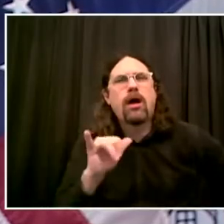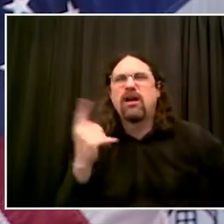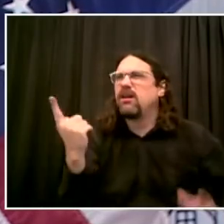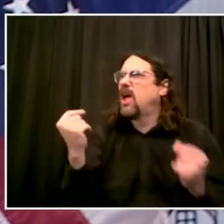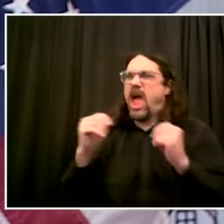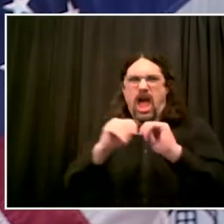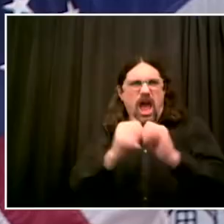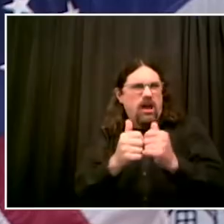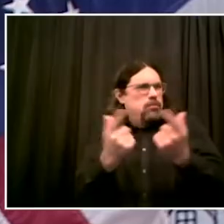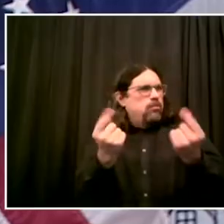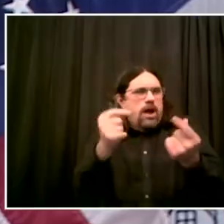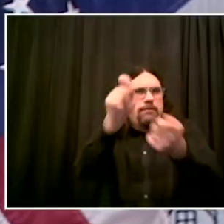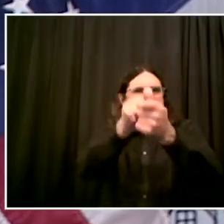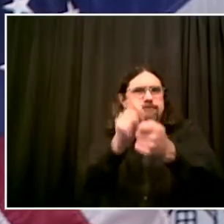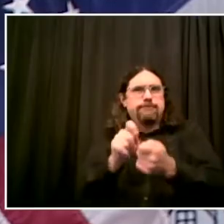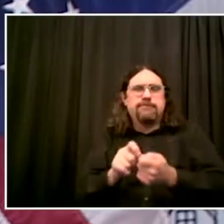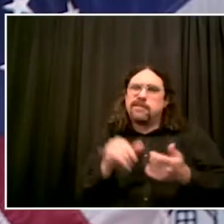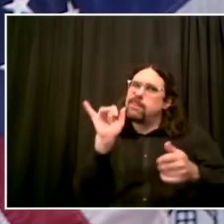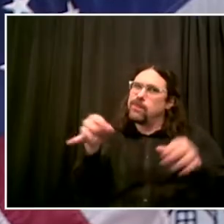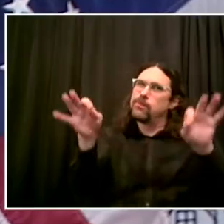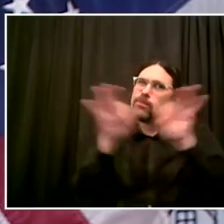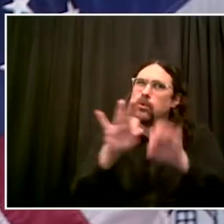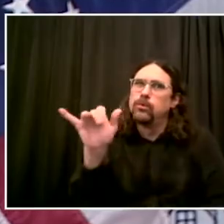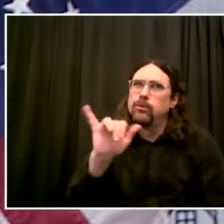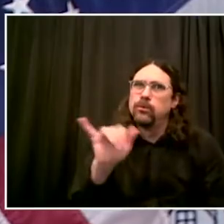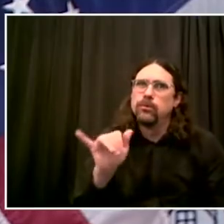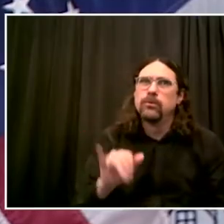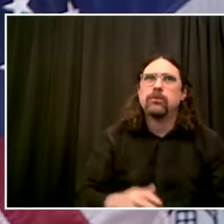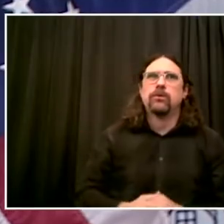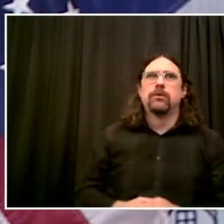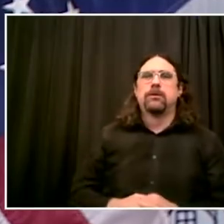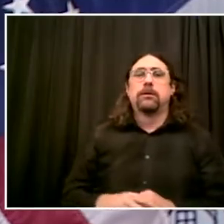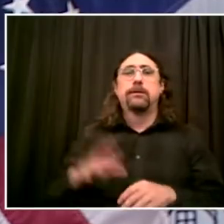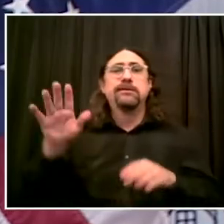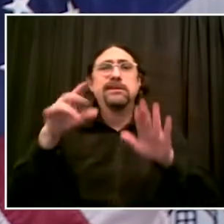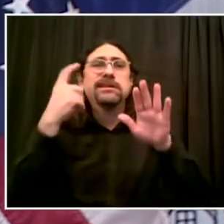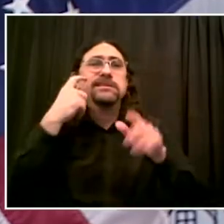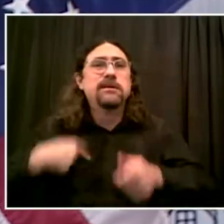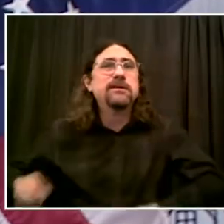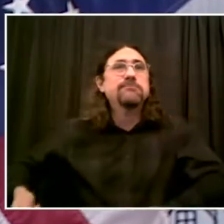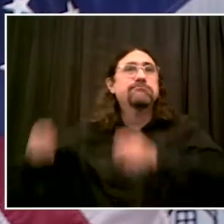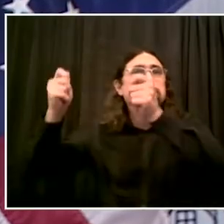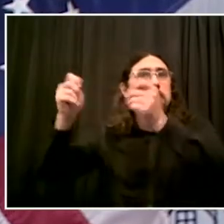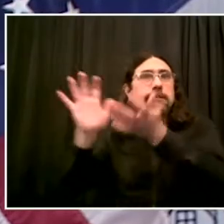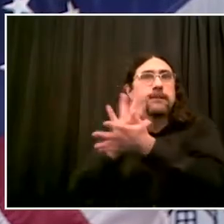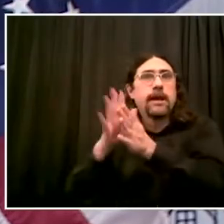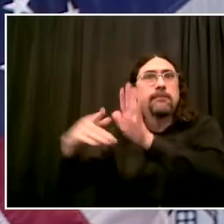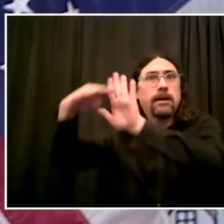REALLY LOOK LIKE ON THE GROUND? SO THESE GUIDELINES ARE THE STARTING POINT.